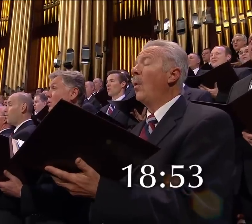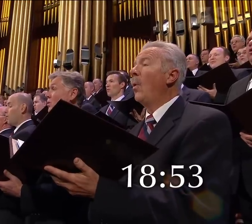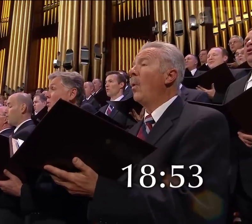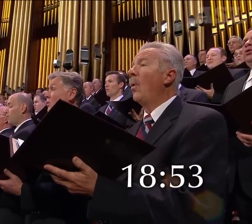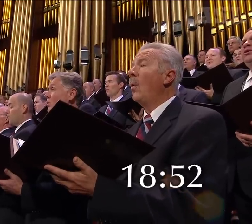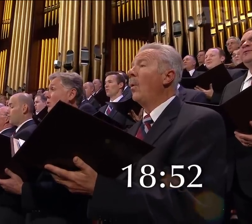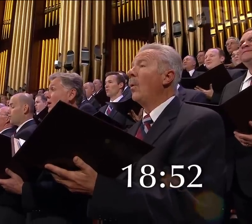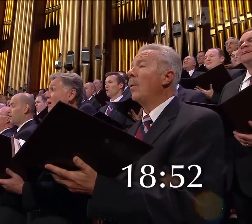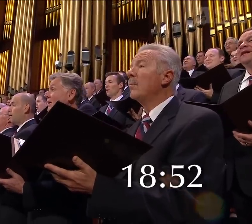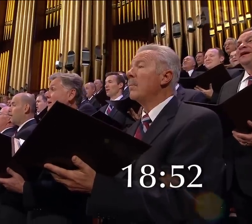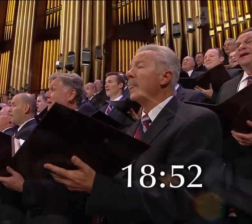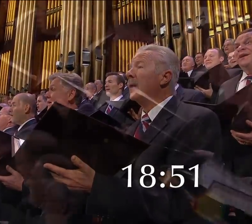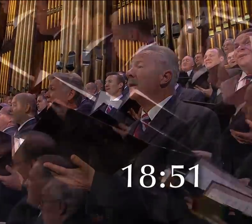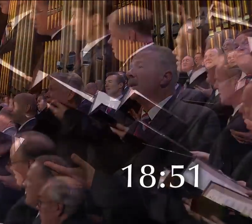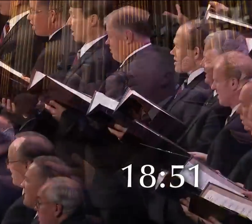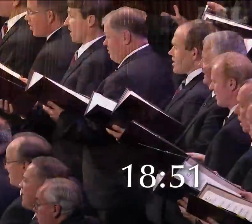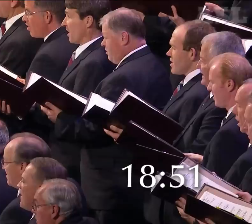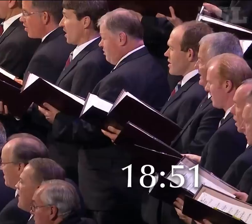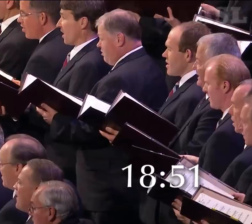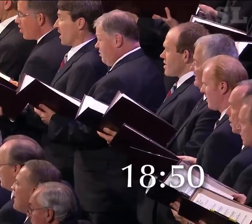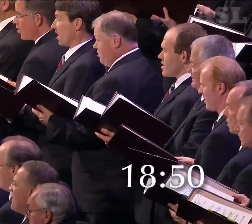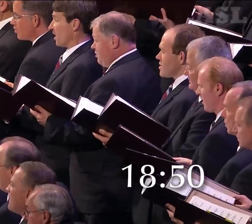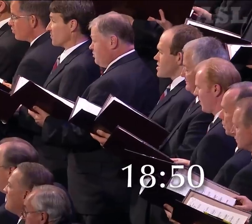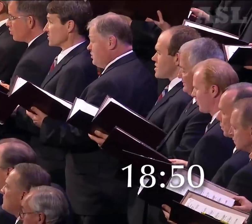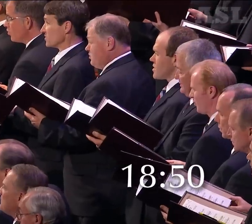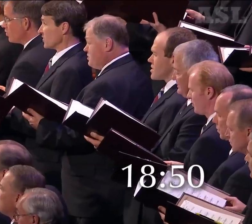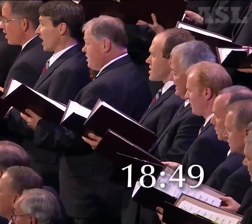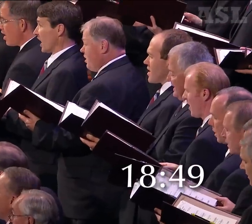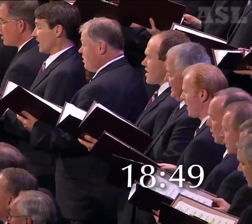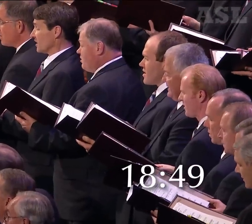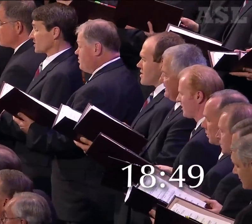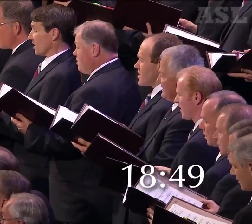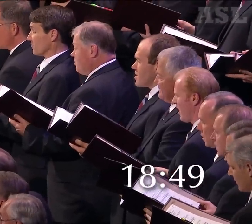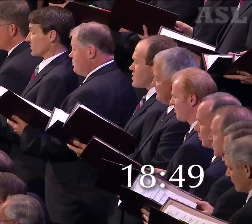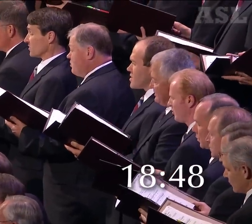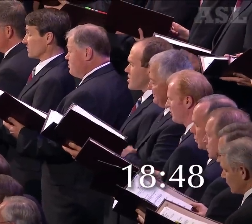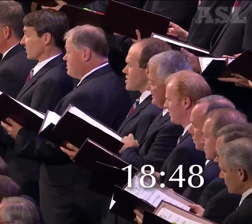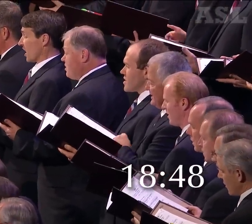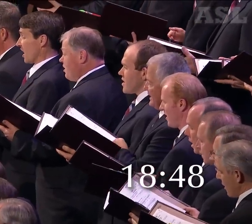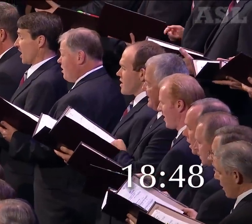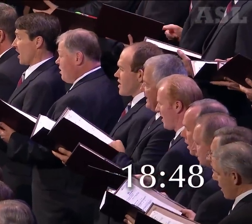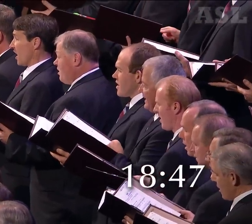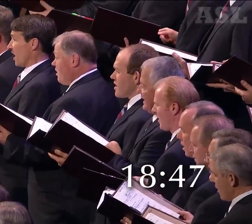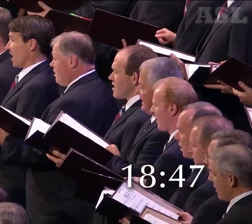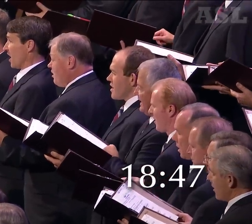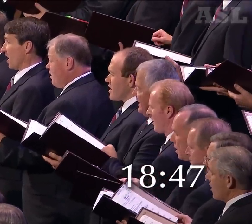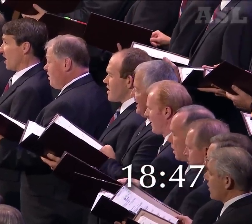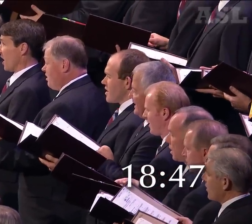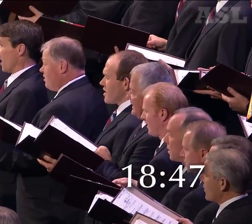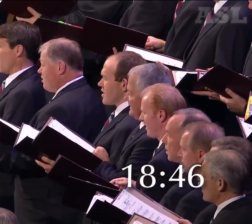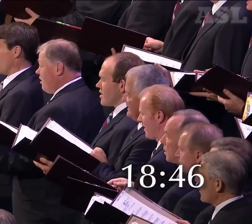THIS IS THE ENGLISH CLOSED CAPTION CHANNEL OF THE CHURCH OF JESUS CHRIST OF LATTER-DAY SAINTS.